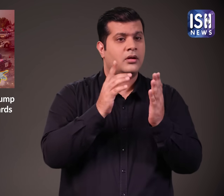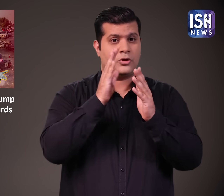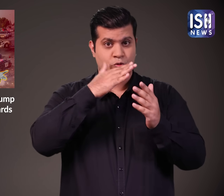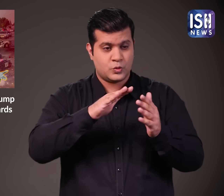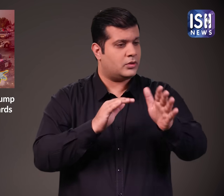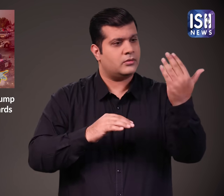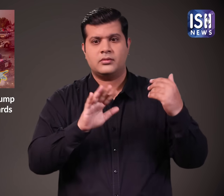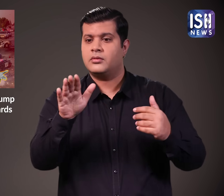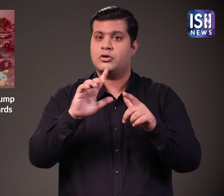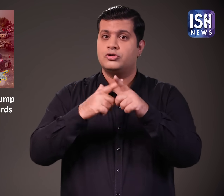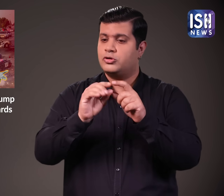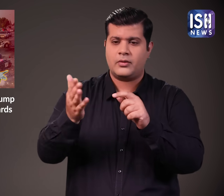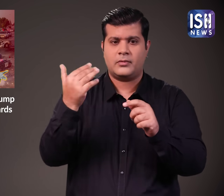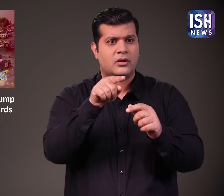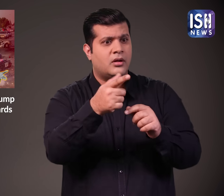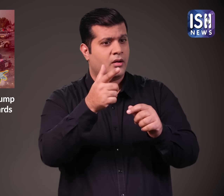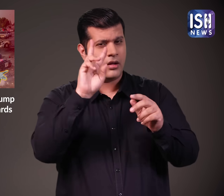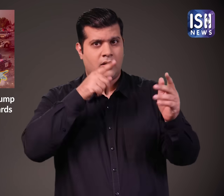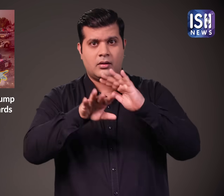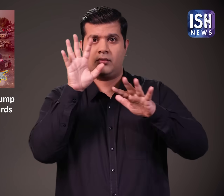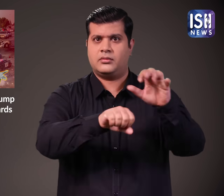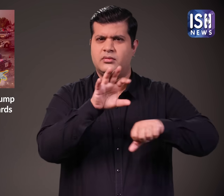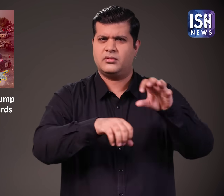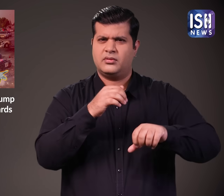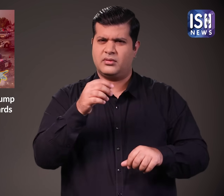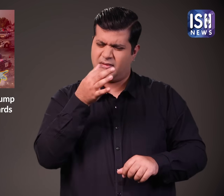whether they are on student or work visas - this level of scrutiny is happening.